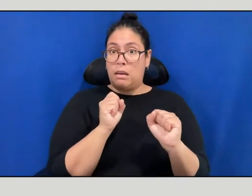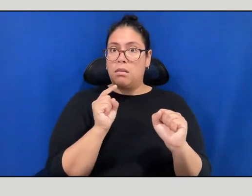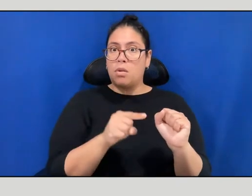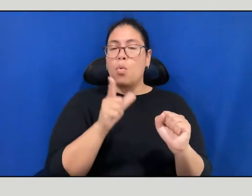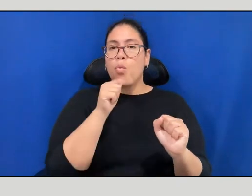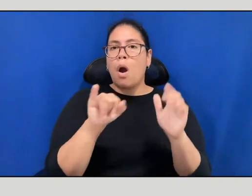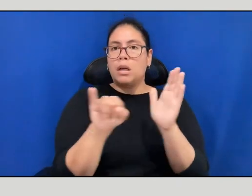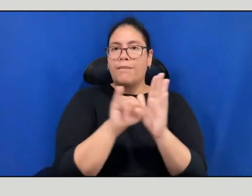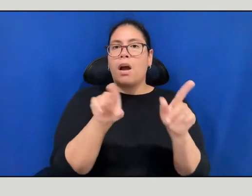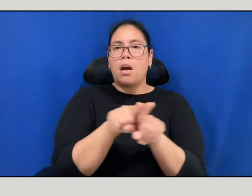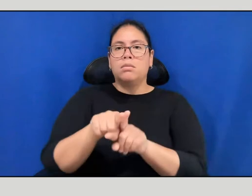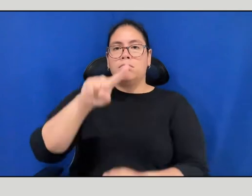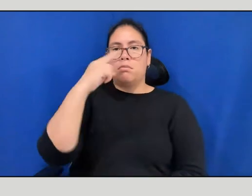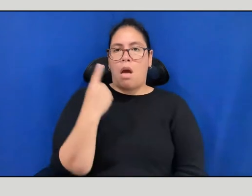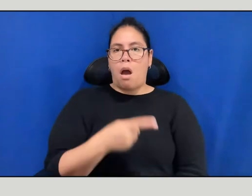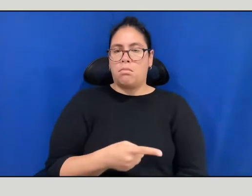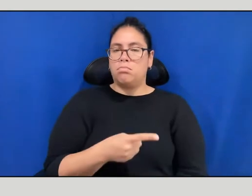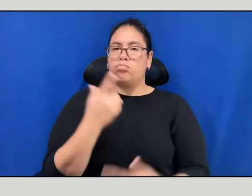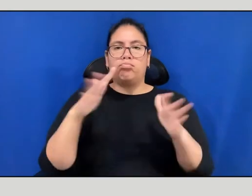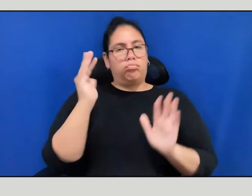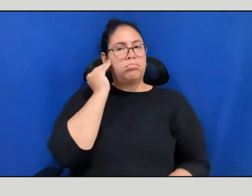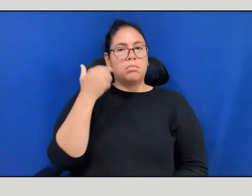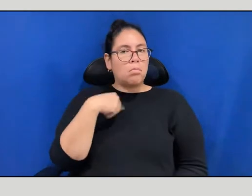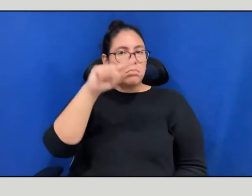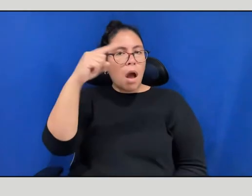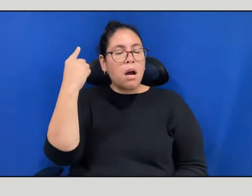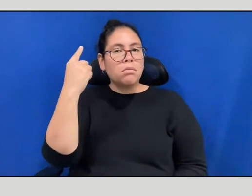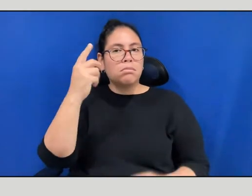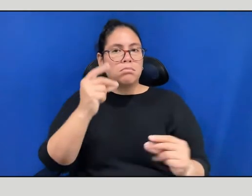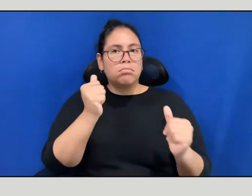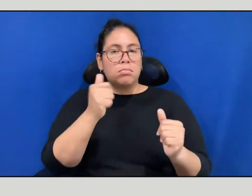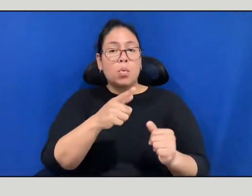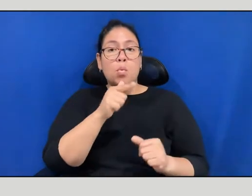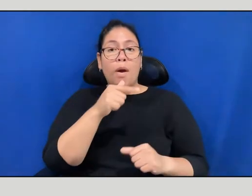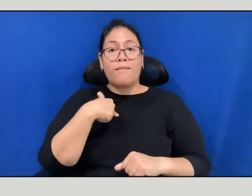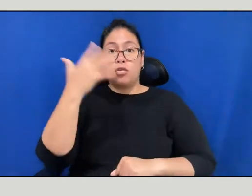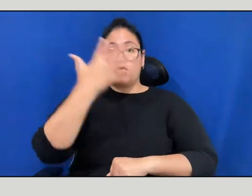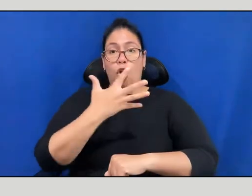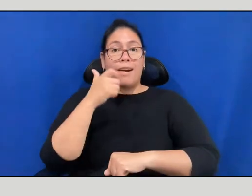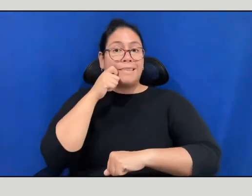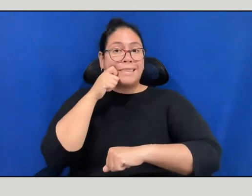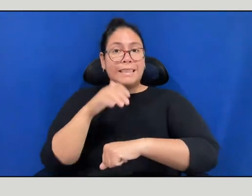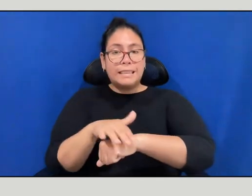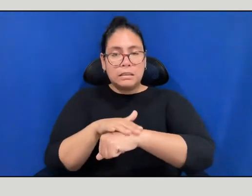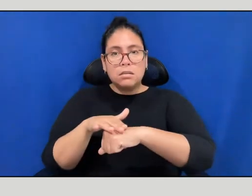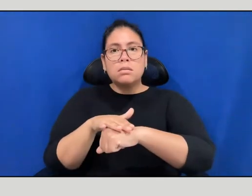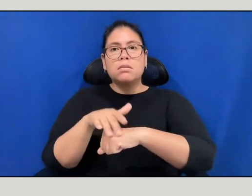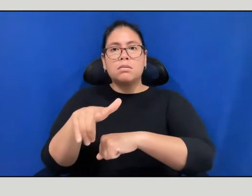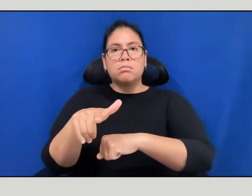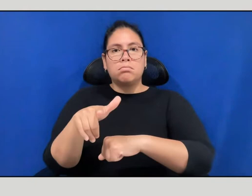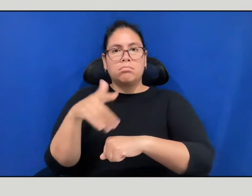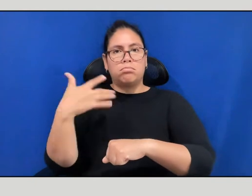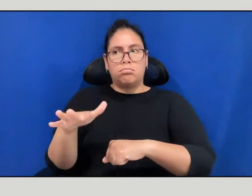So people who are dark-skinned, who have been socialized as afrodescendiente in Puerto Rico,